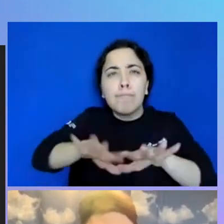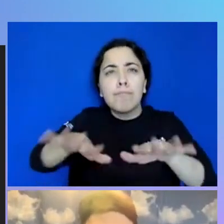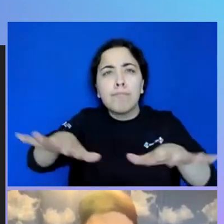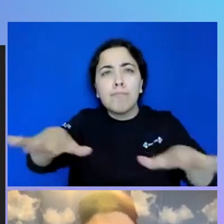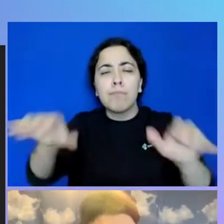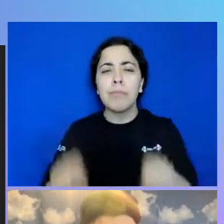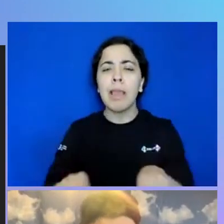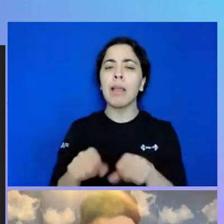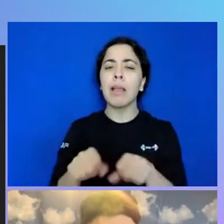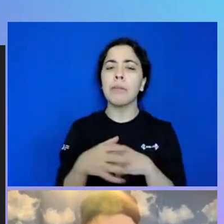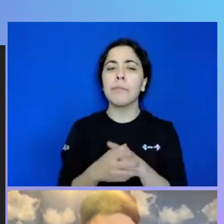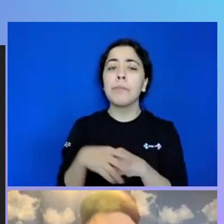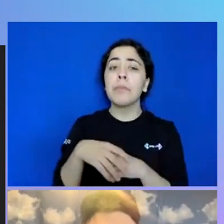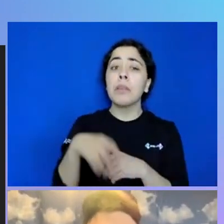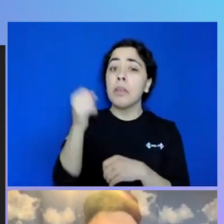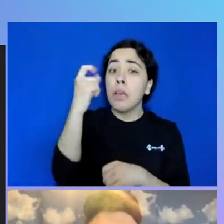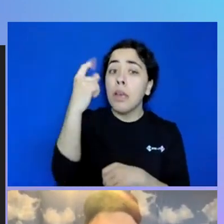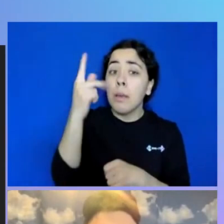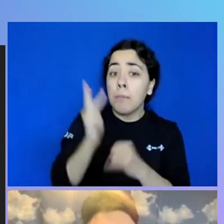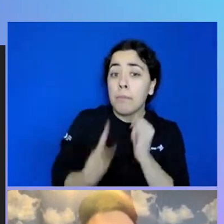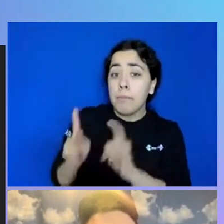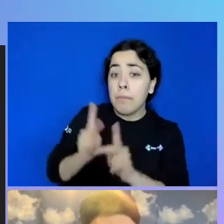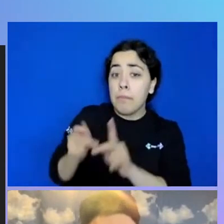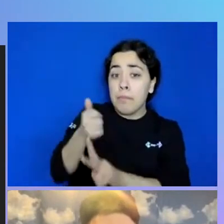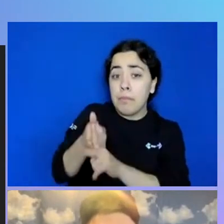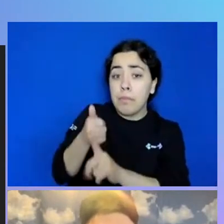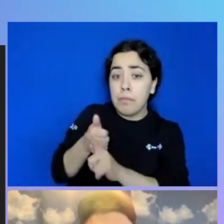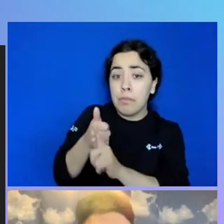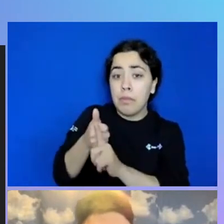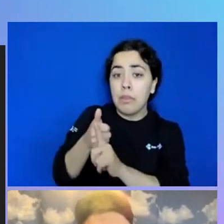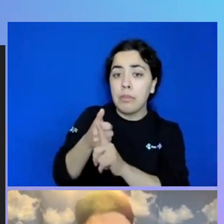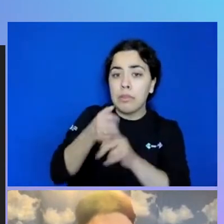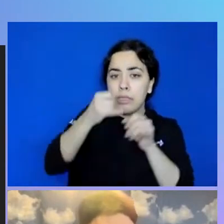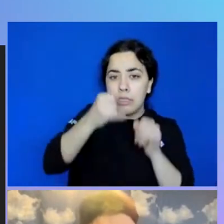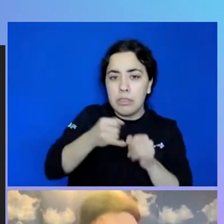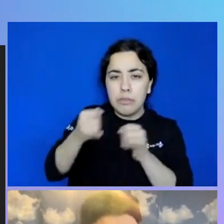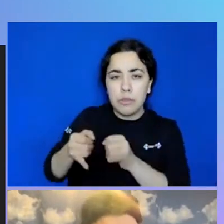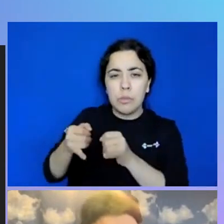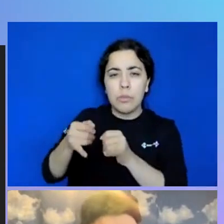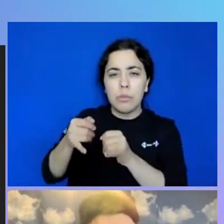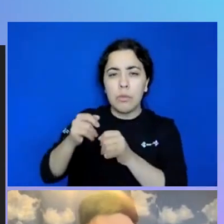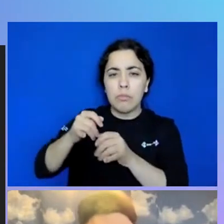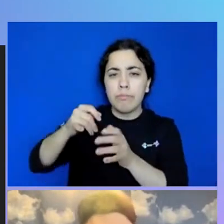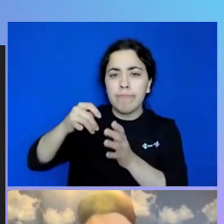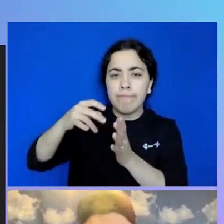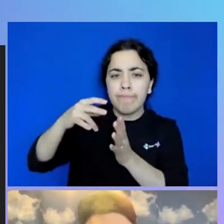say to people that are individual contributors is practice self-care, um, build